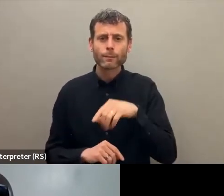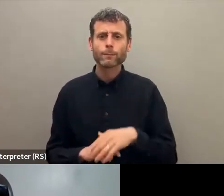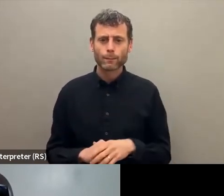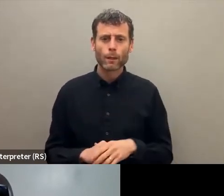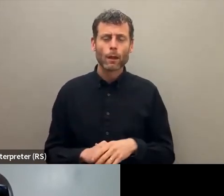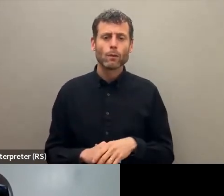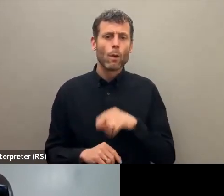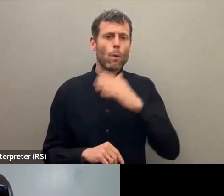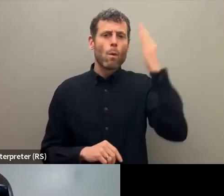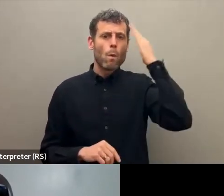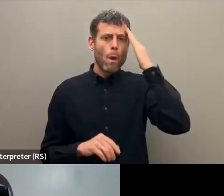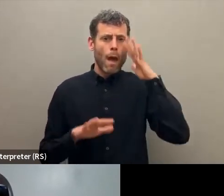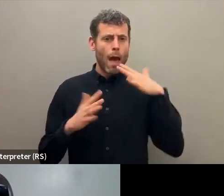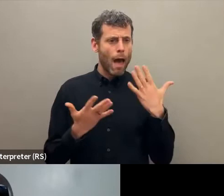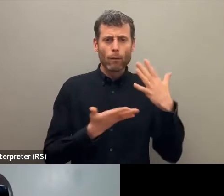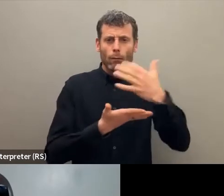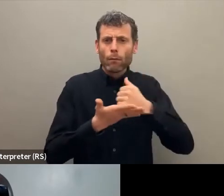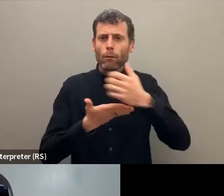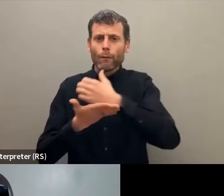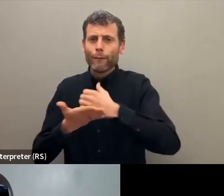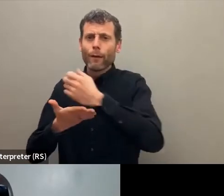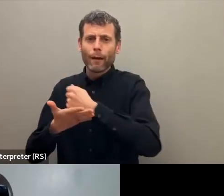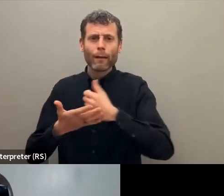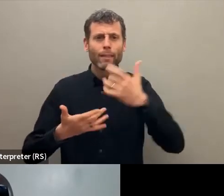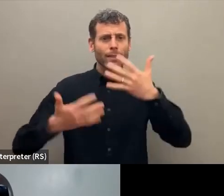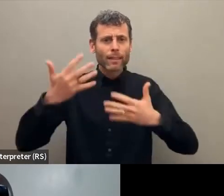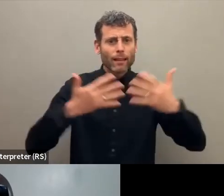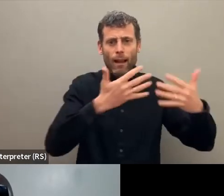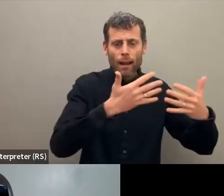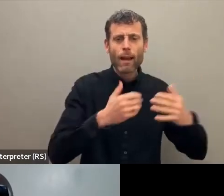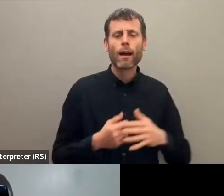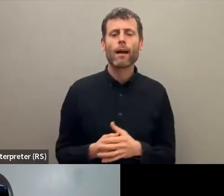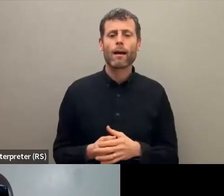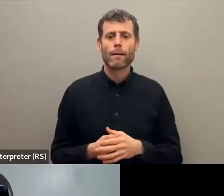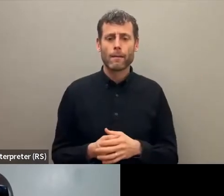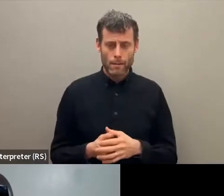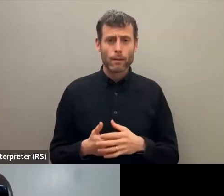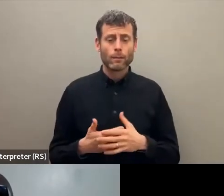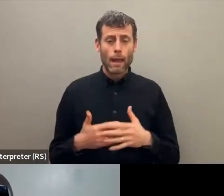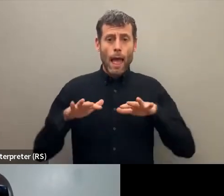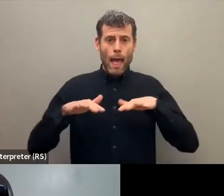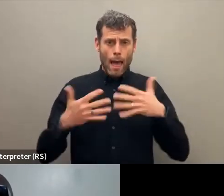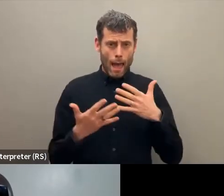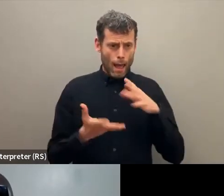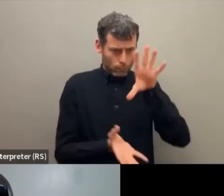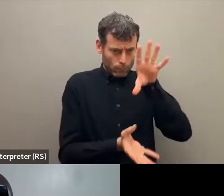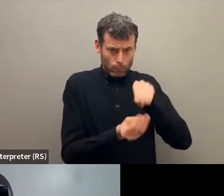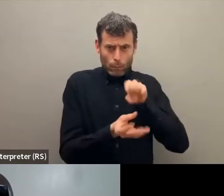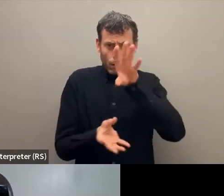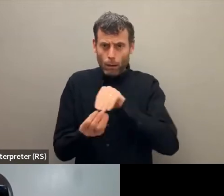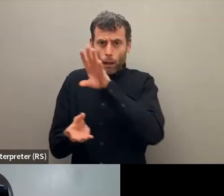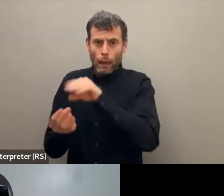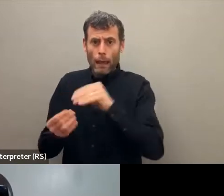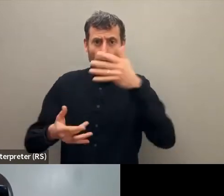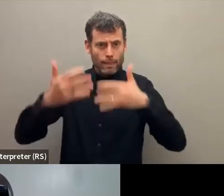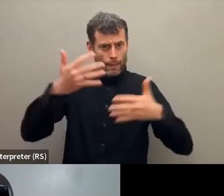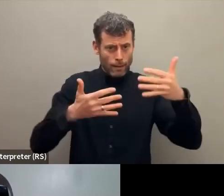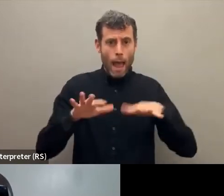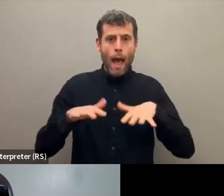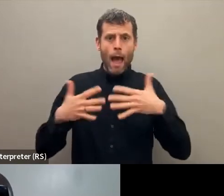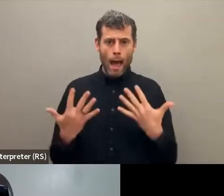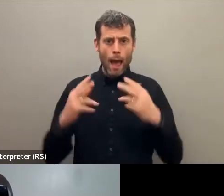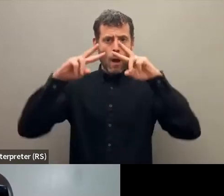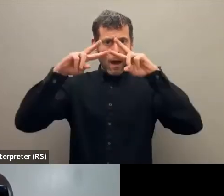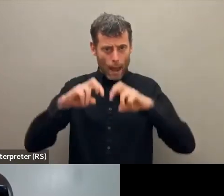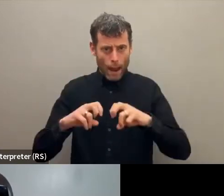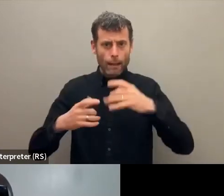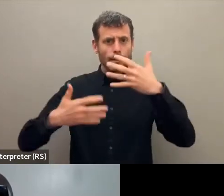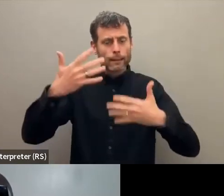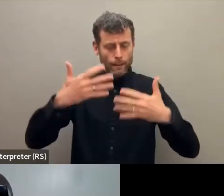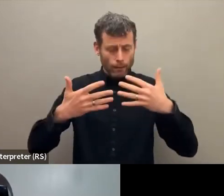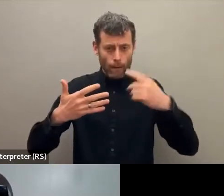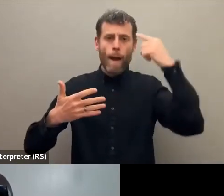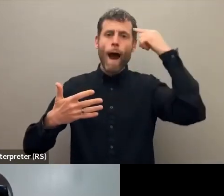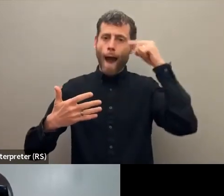Elizabeth Lockwood: Another part of the project, we had to pilot disability data advocacy workshops for op eds they were both carried out in November in 2021.